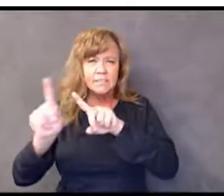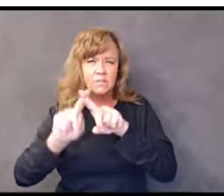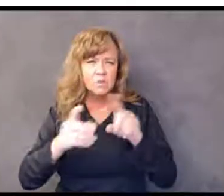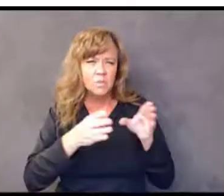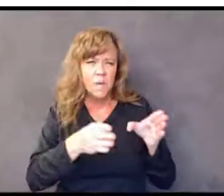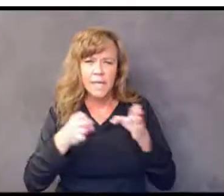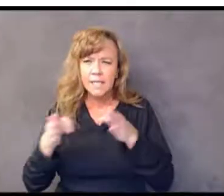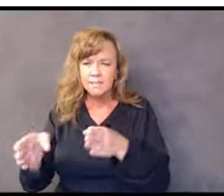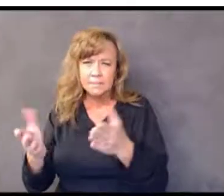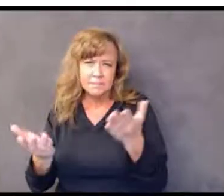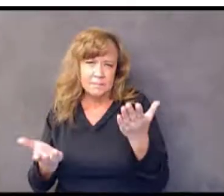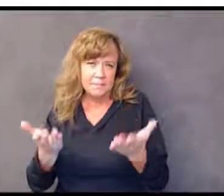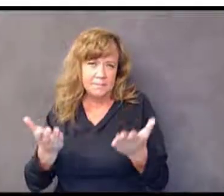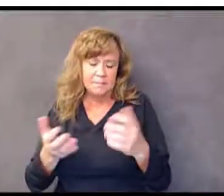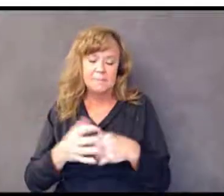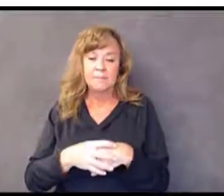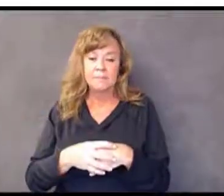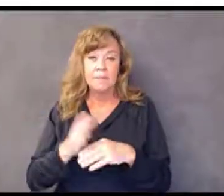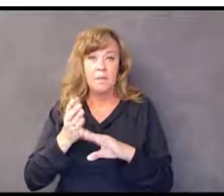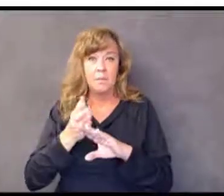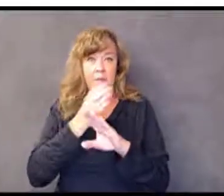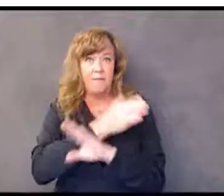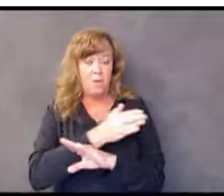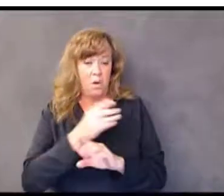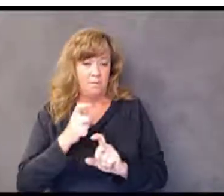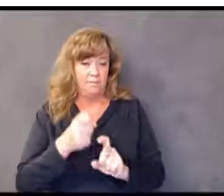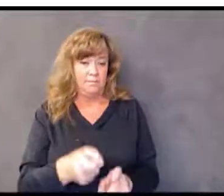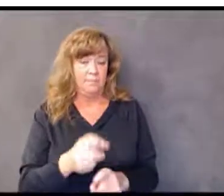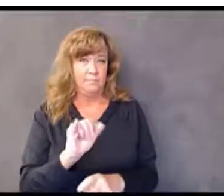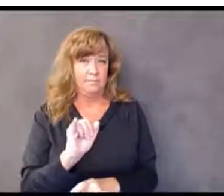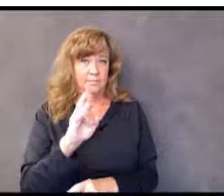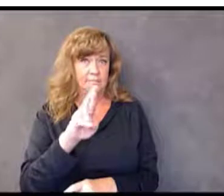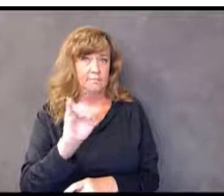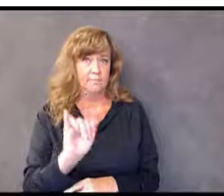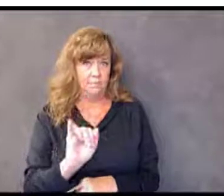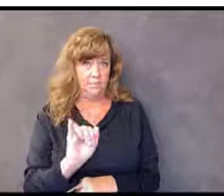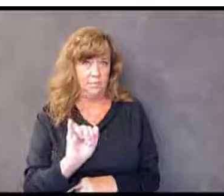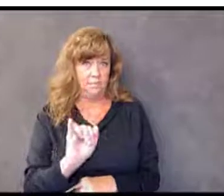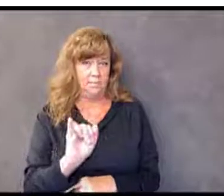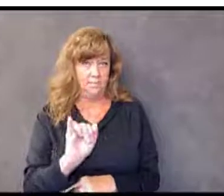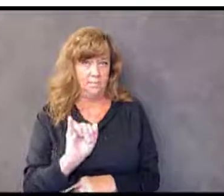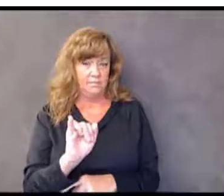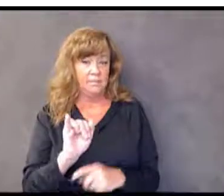Prior to administering the IRI to a student who is deaf or hard of hearing, teachers and